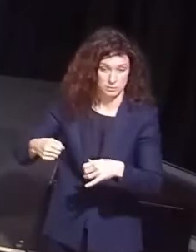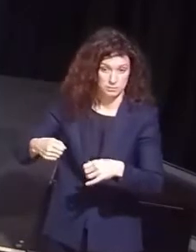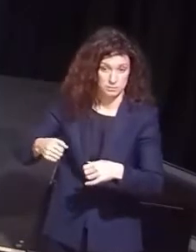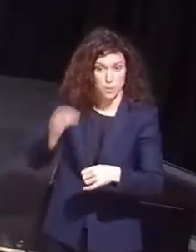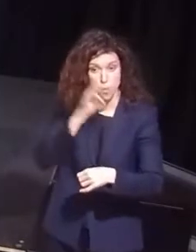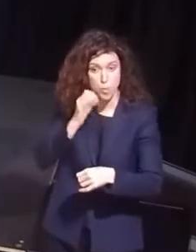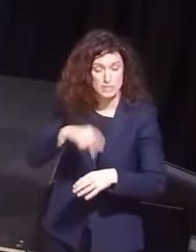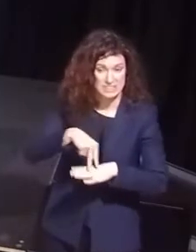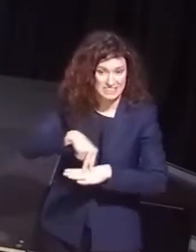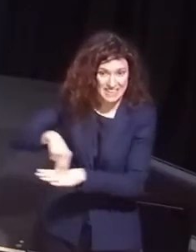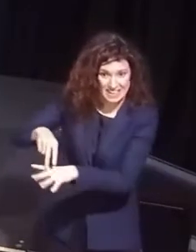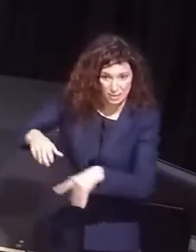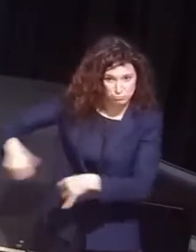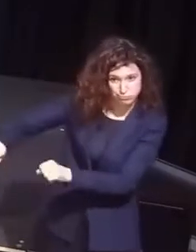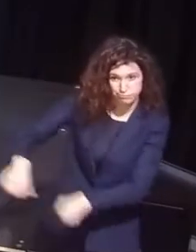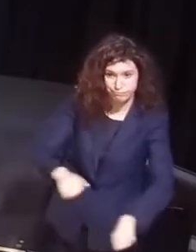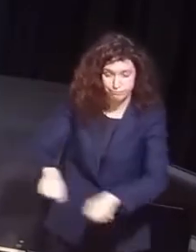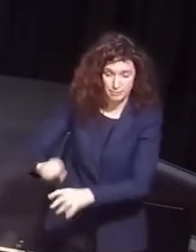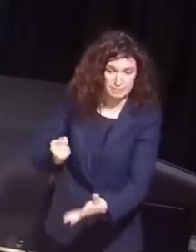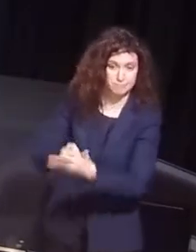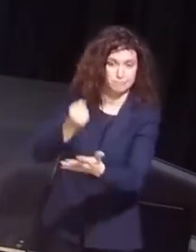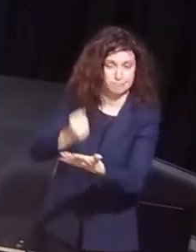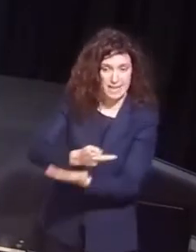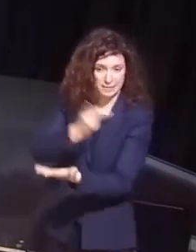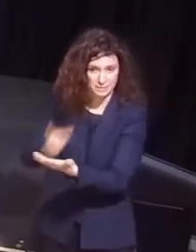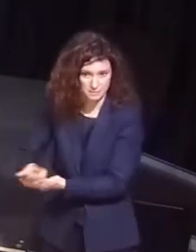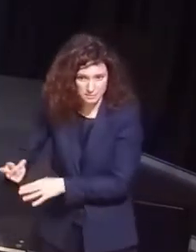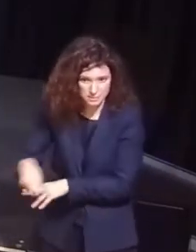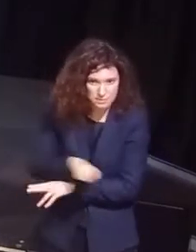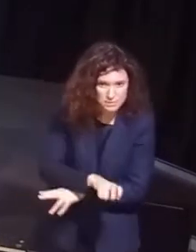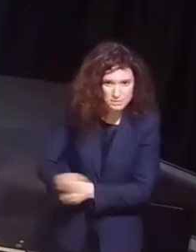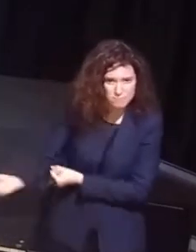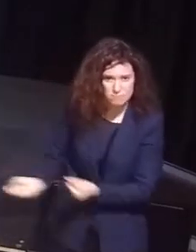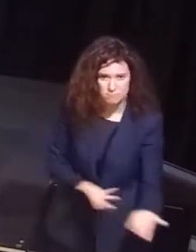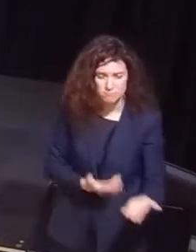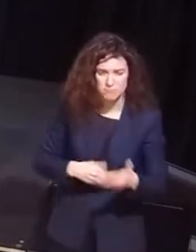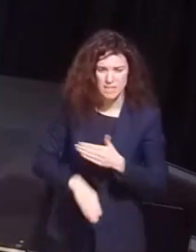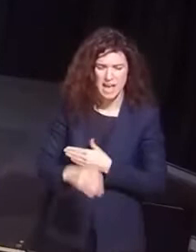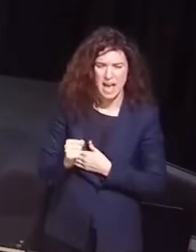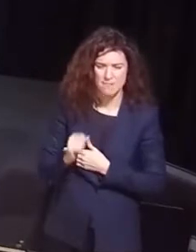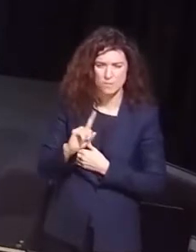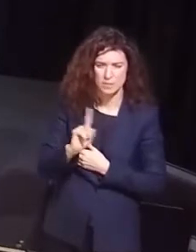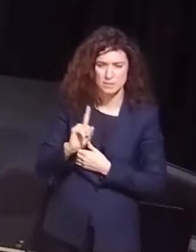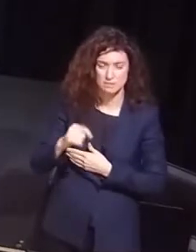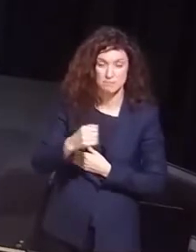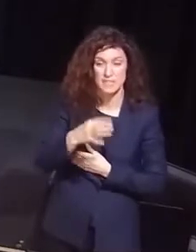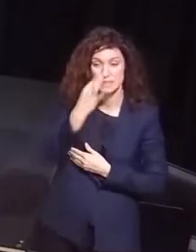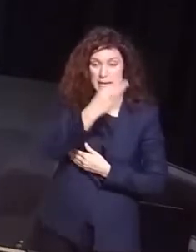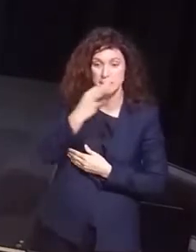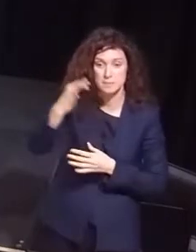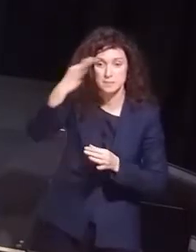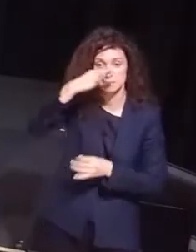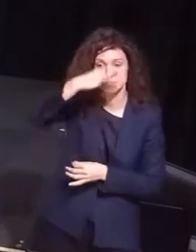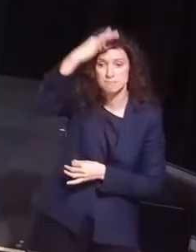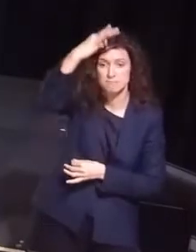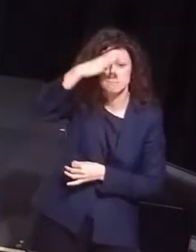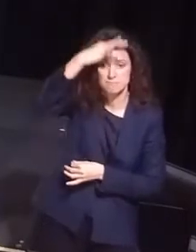From the confines of his hospital bed, a police whistle suspended by a piece of string just above his lips was his main method of summoning help.